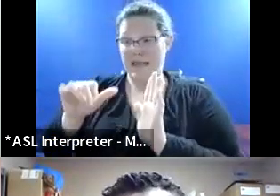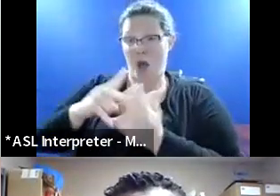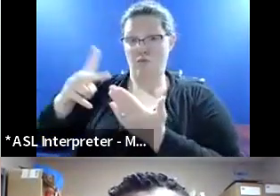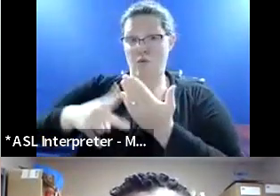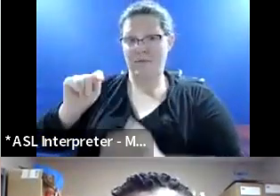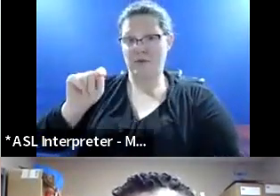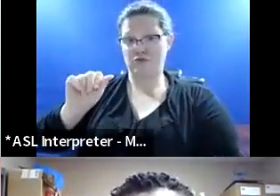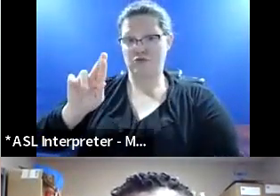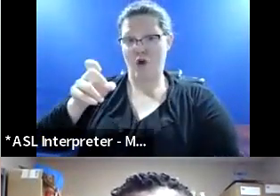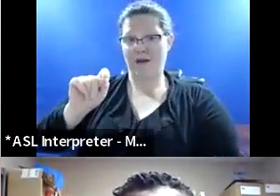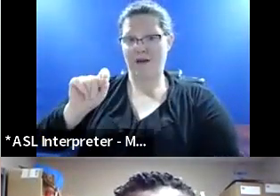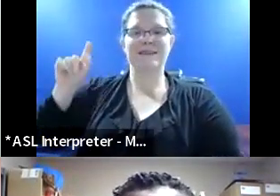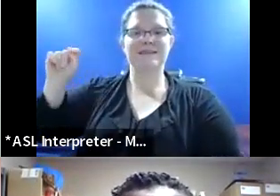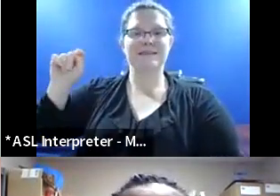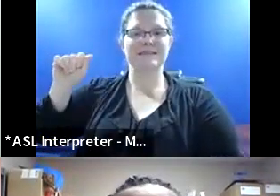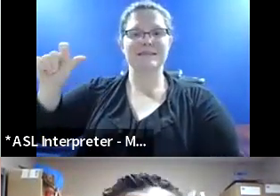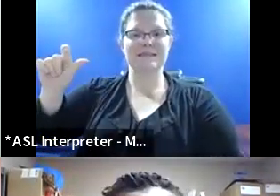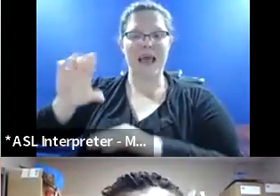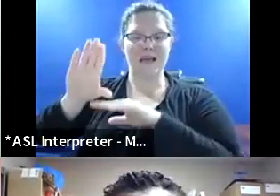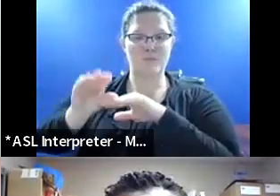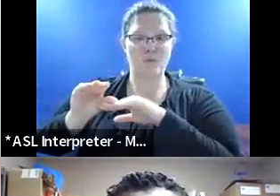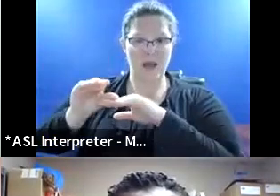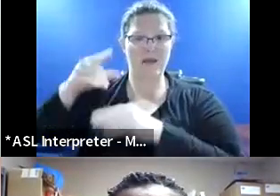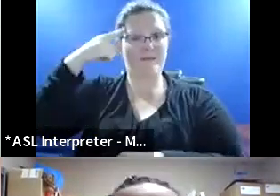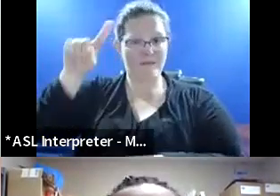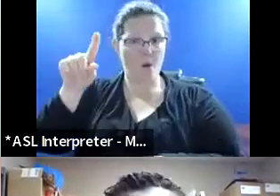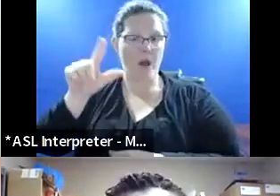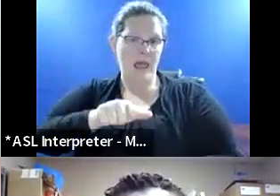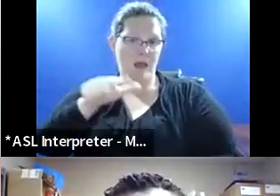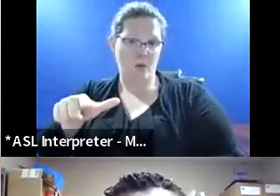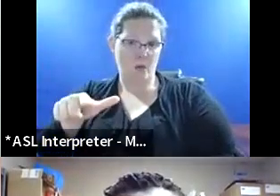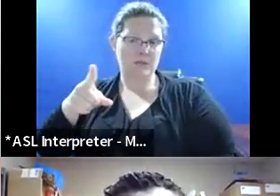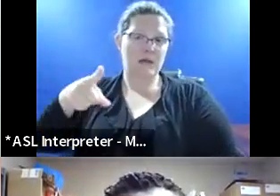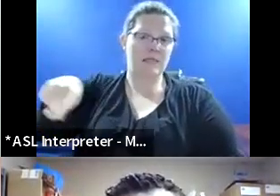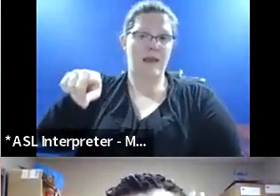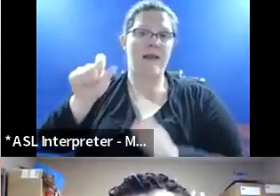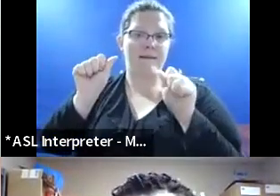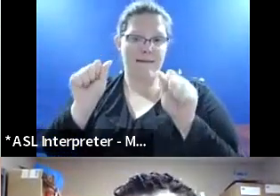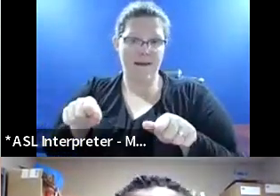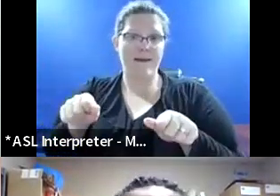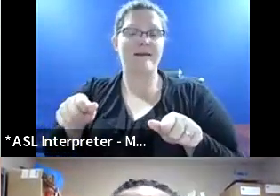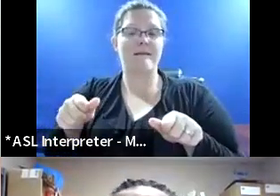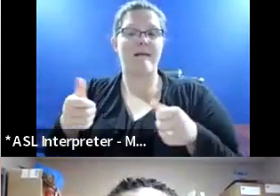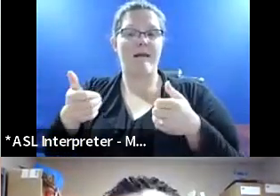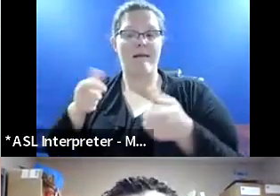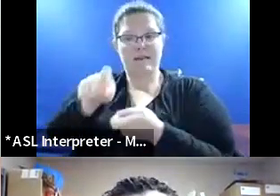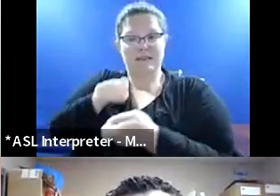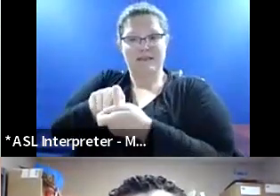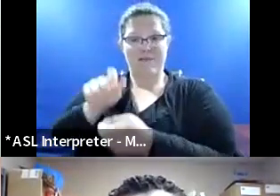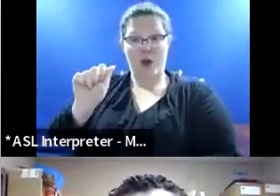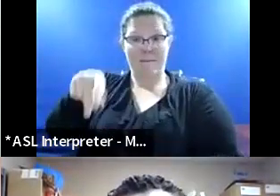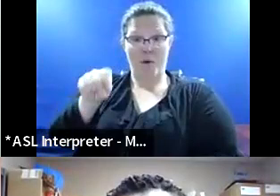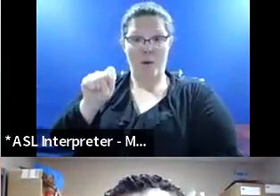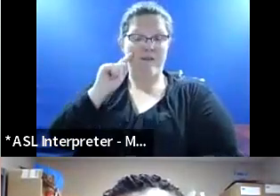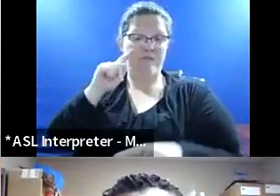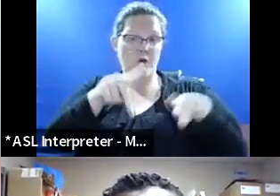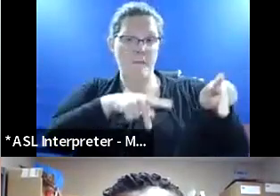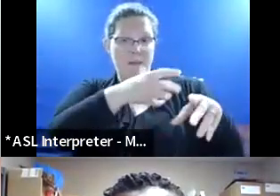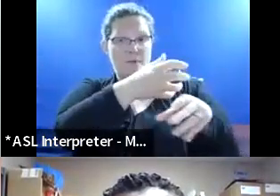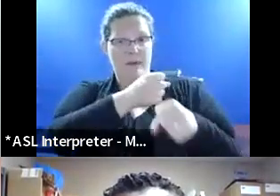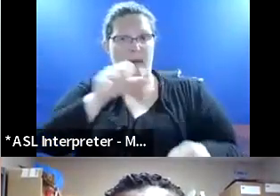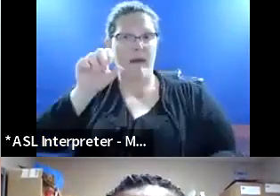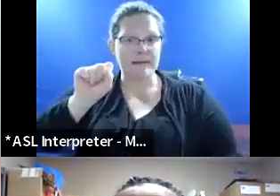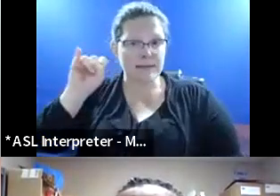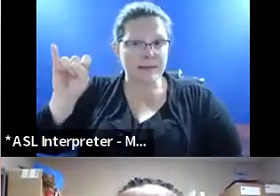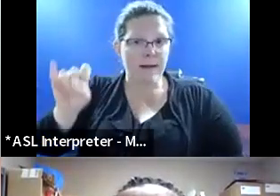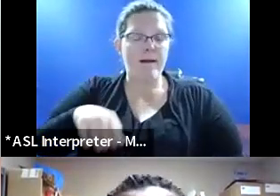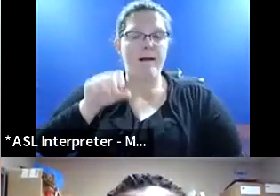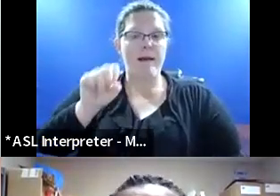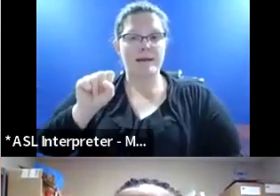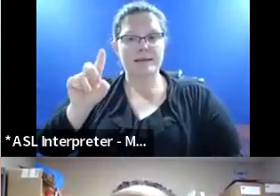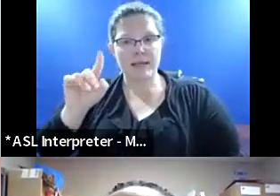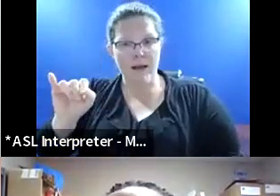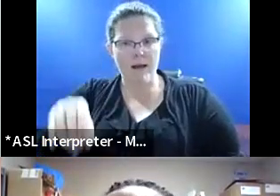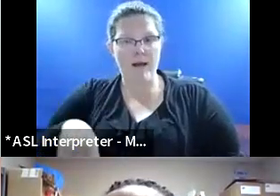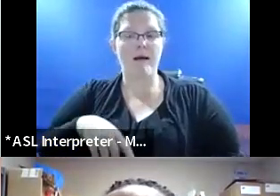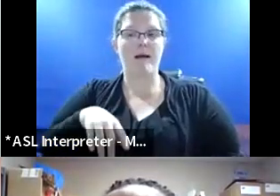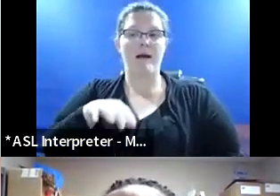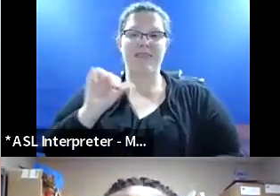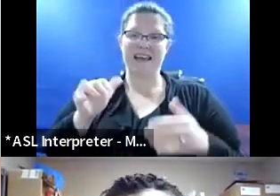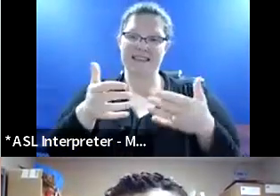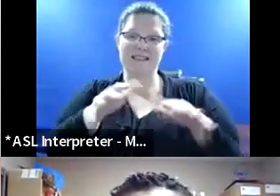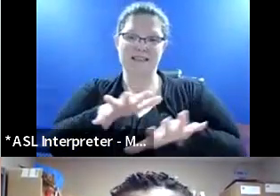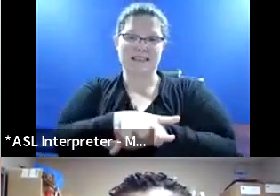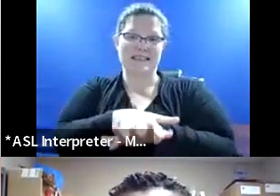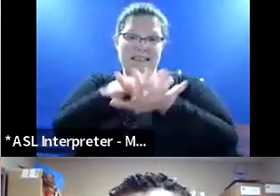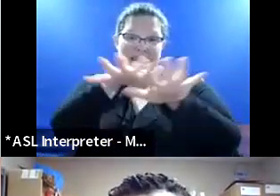WE ARE THE REFERRING AGENCY INTO THE TARGETED UNIT PROGRAM. I DON'T KNOW IF PEOPLE ARE FAMILIAR WITH WHAT THAT IS.